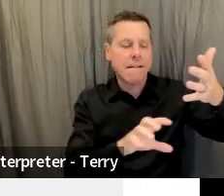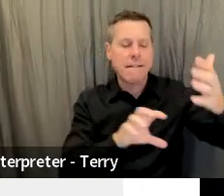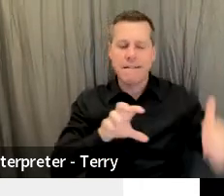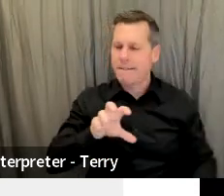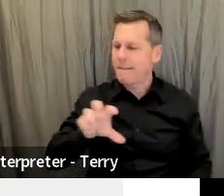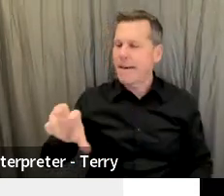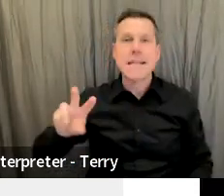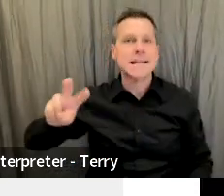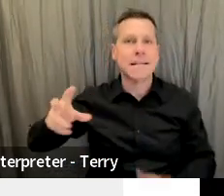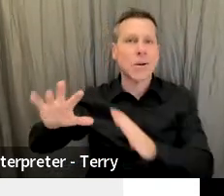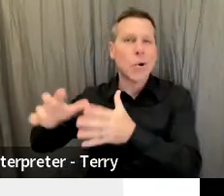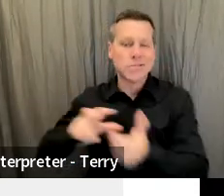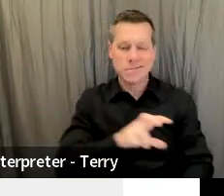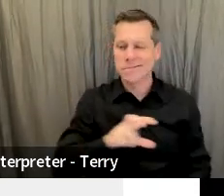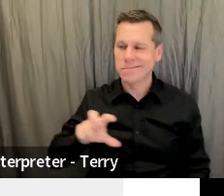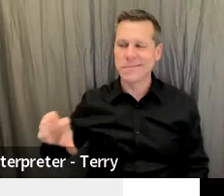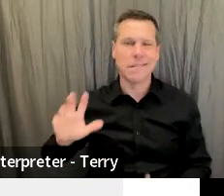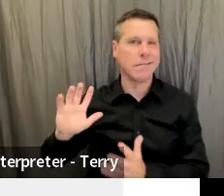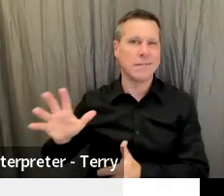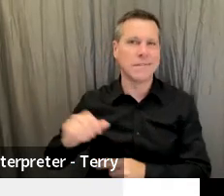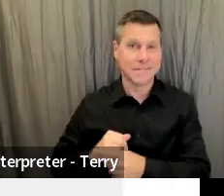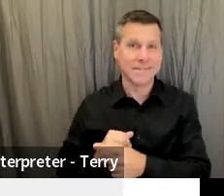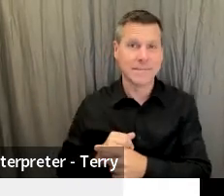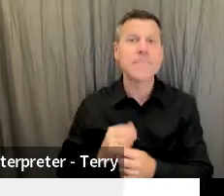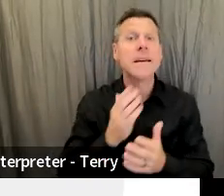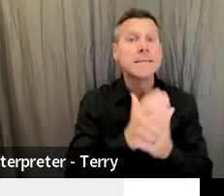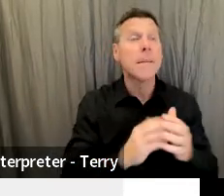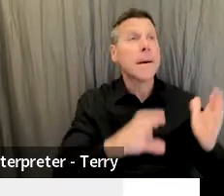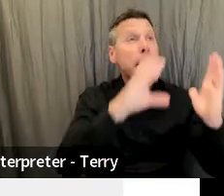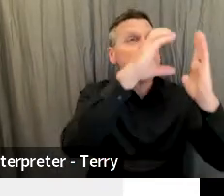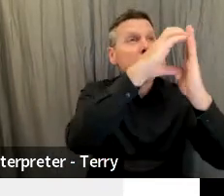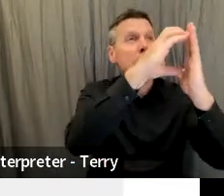So some clear modules then started to emerge and the organization then started to gel